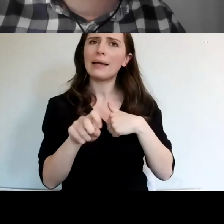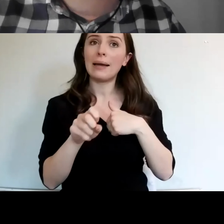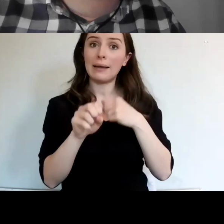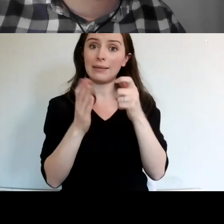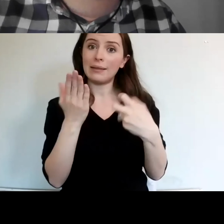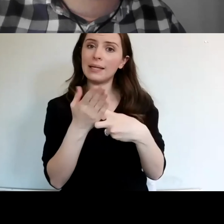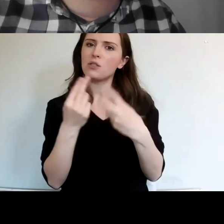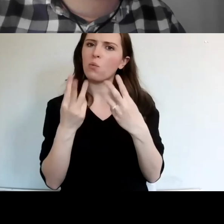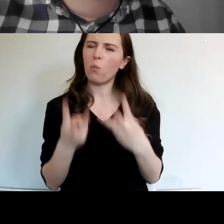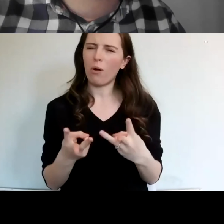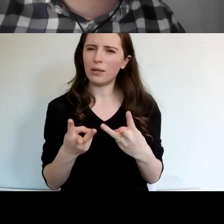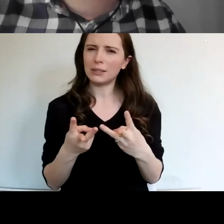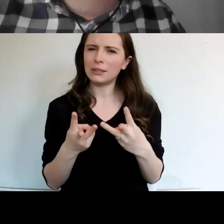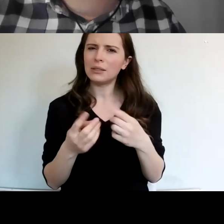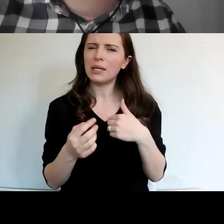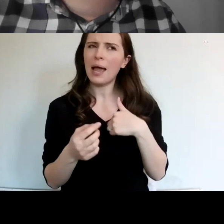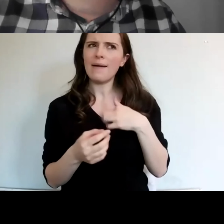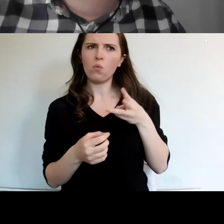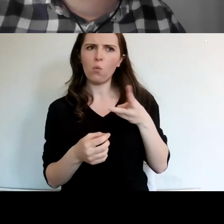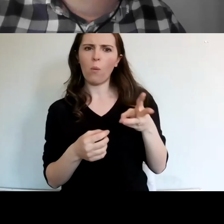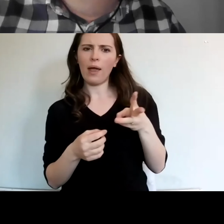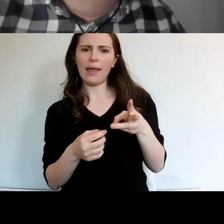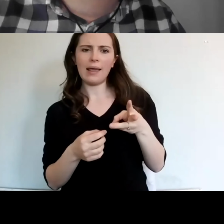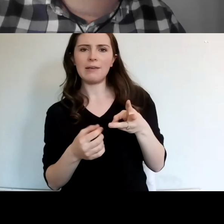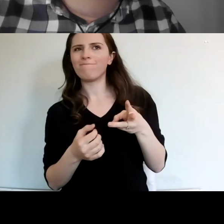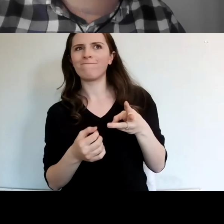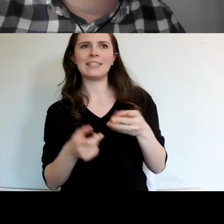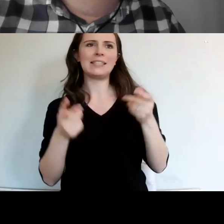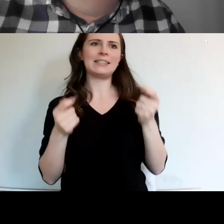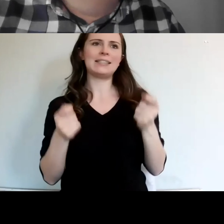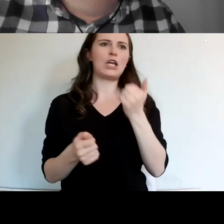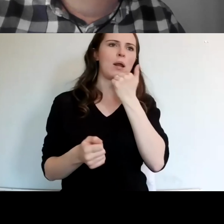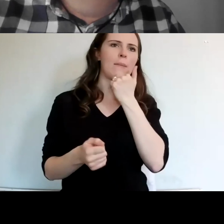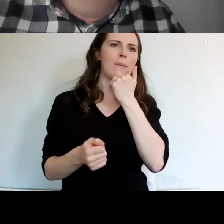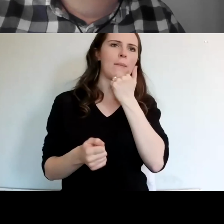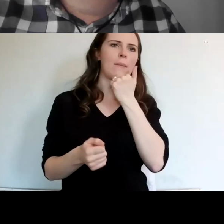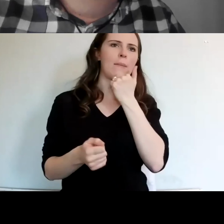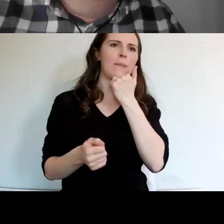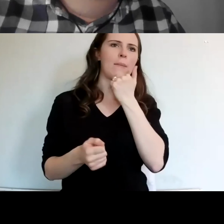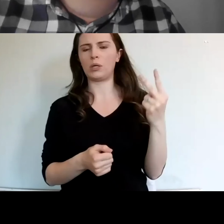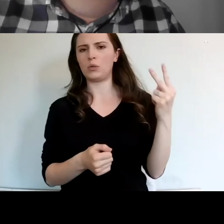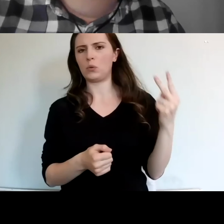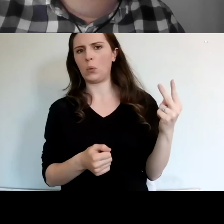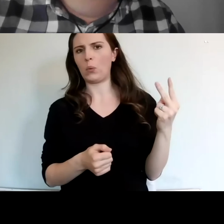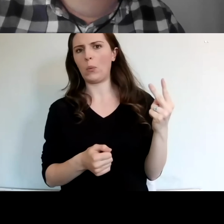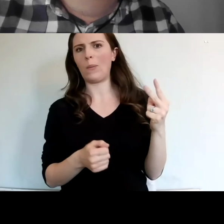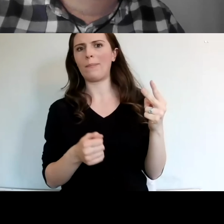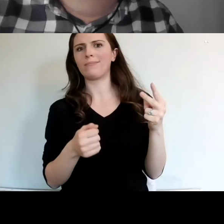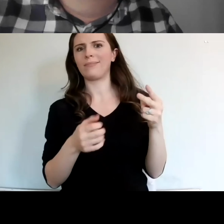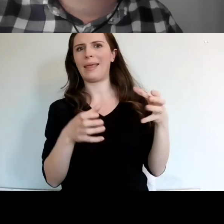to find out where seat 122, block S23 is in the arena I'm going to?